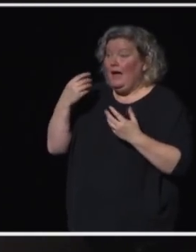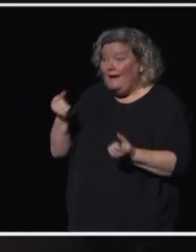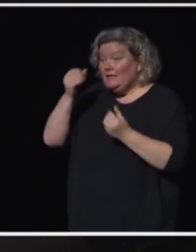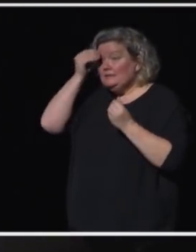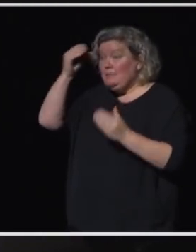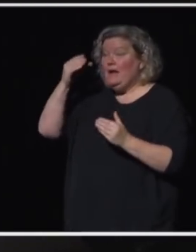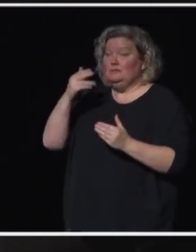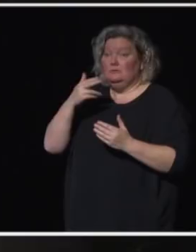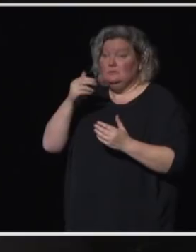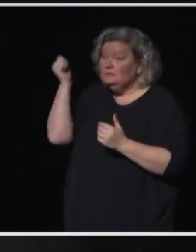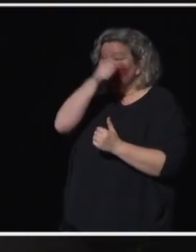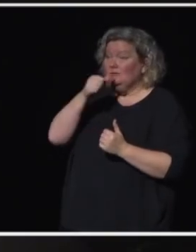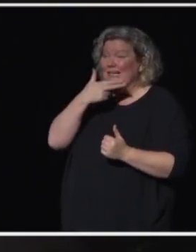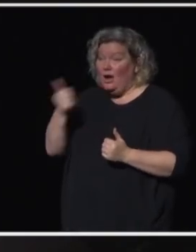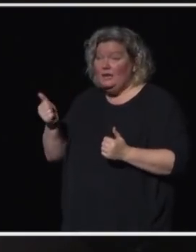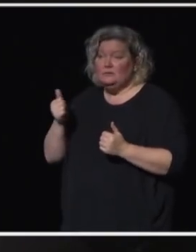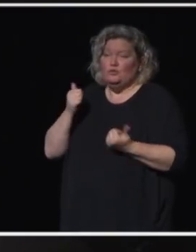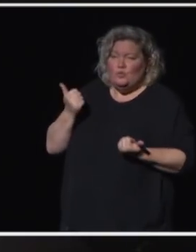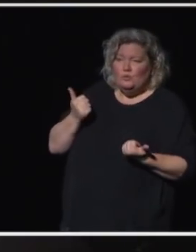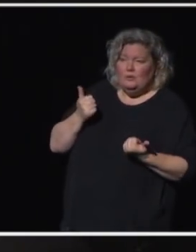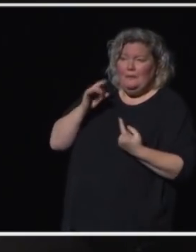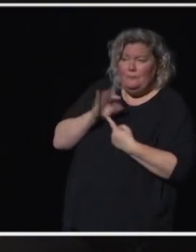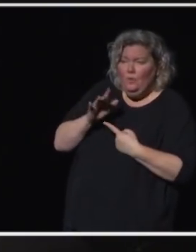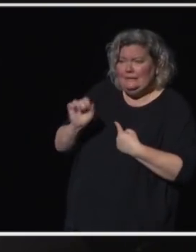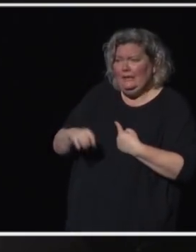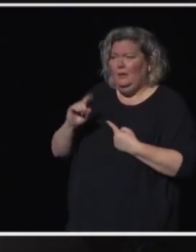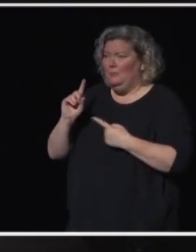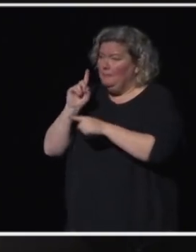It's good. It's important. I don't know that it's the most important quality in a human being.